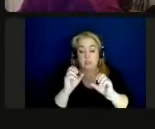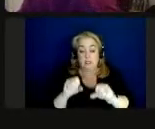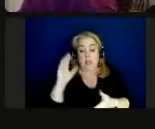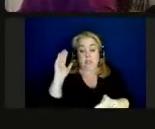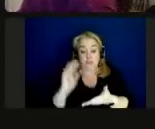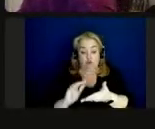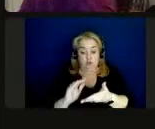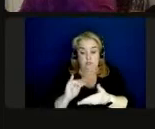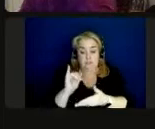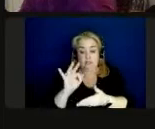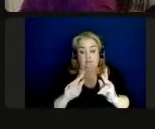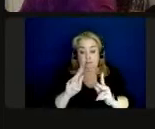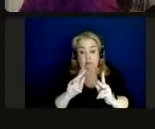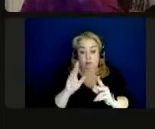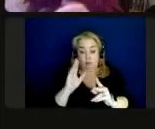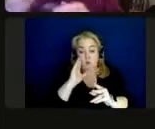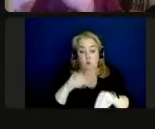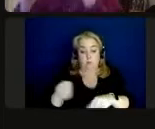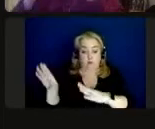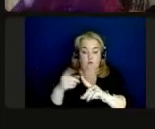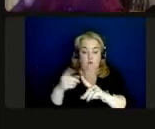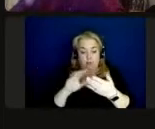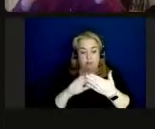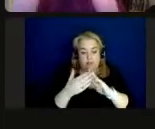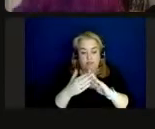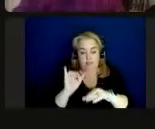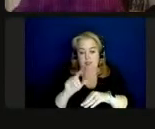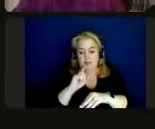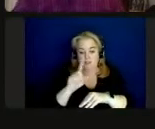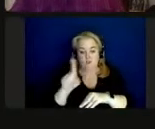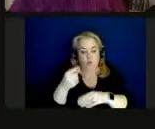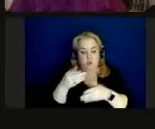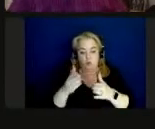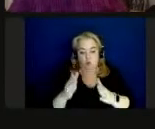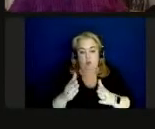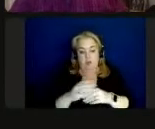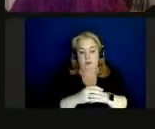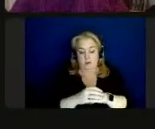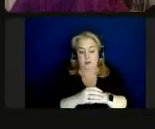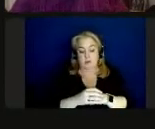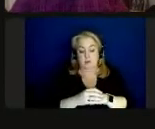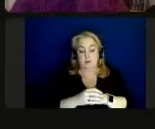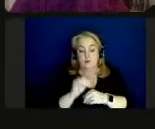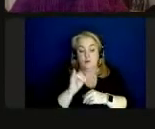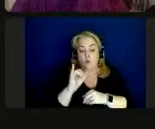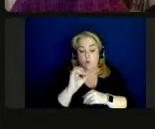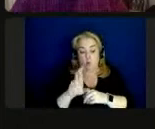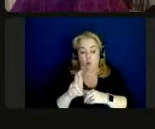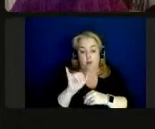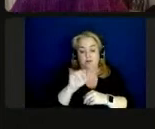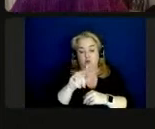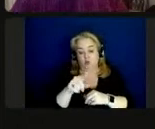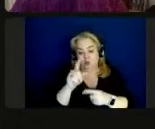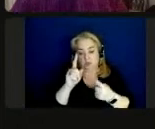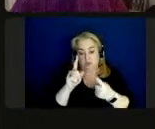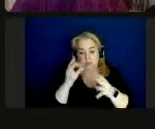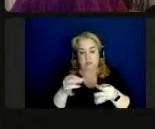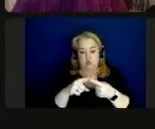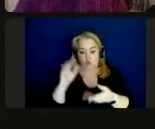IT DOES IREAS WITHEW CONSTRUCTION AE TY GROWS.